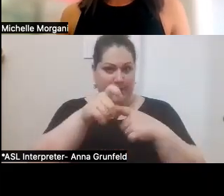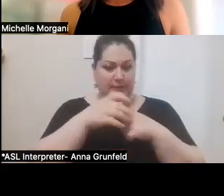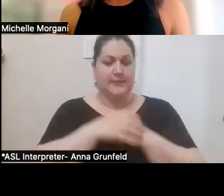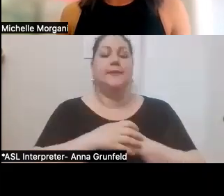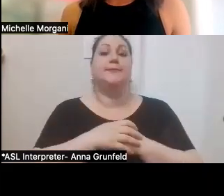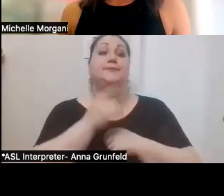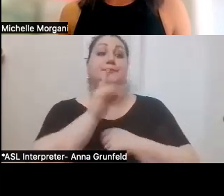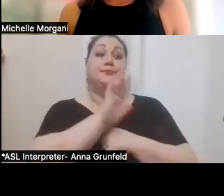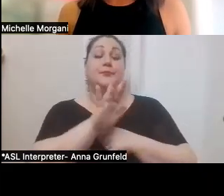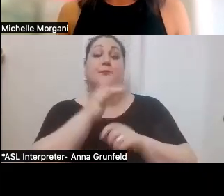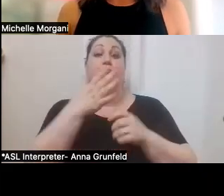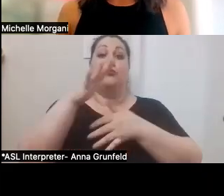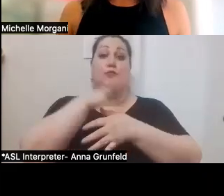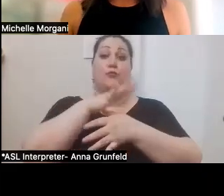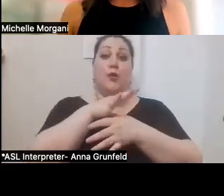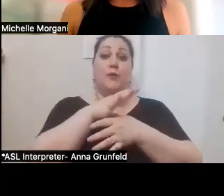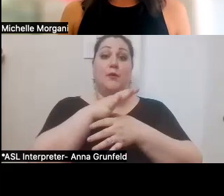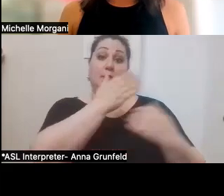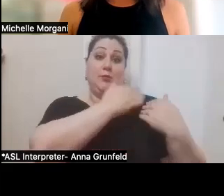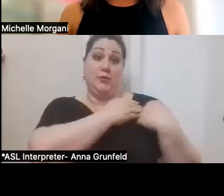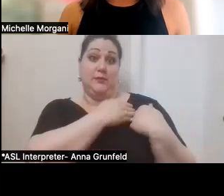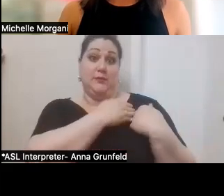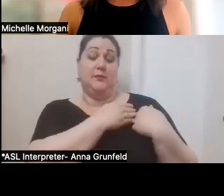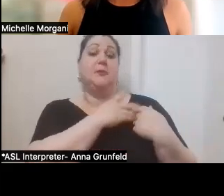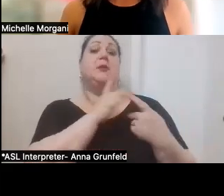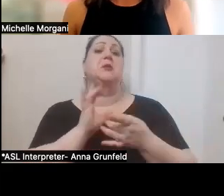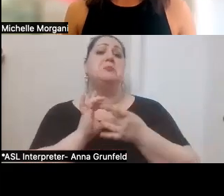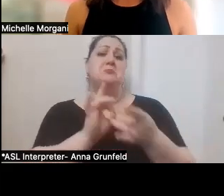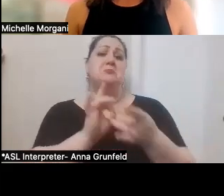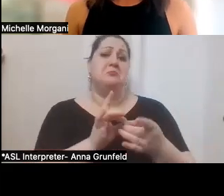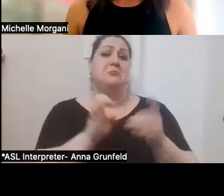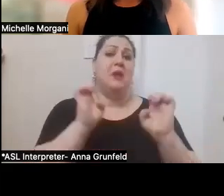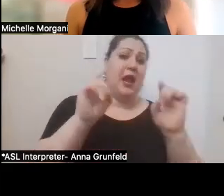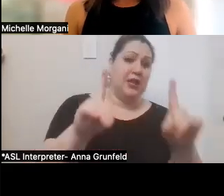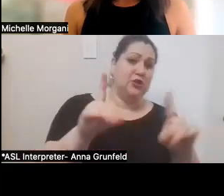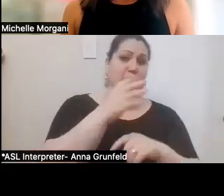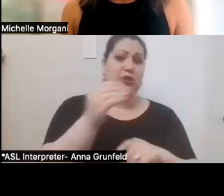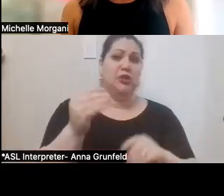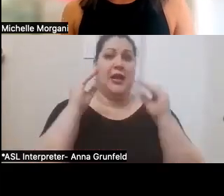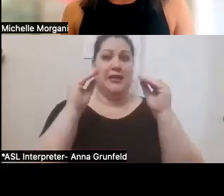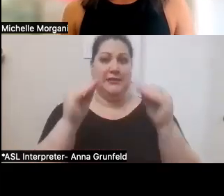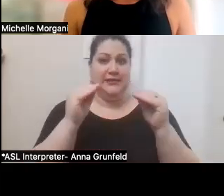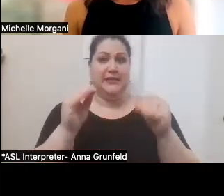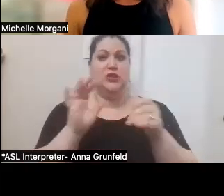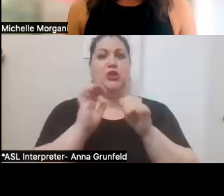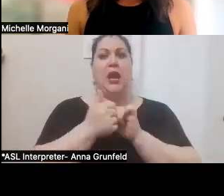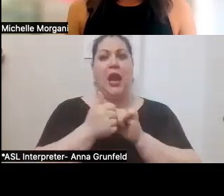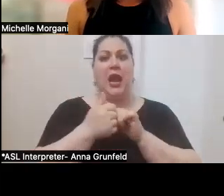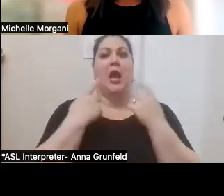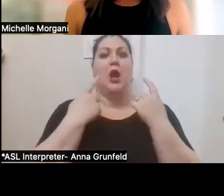will be around education and teaching around how to do ADL’s, how to use mobility aids,